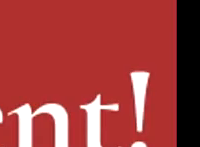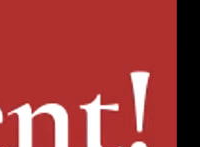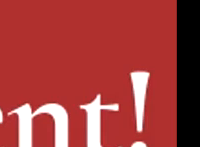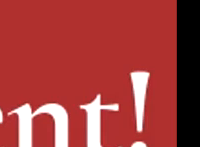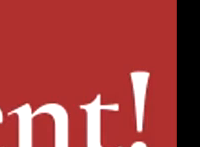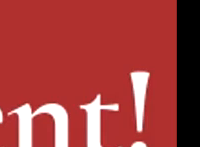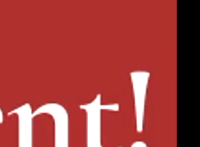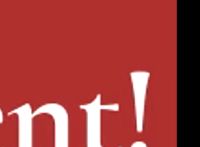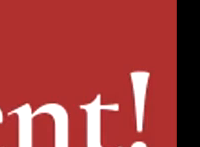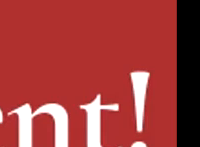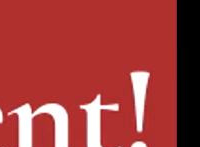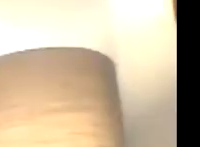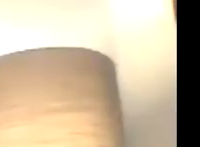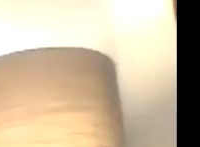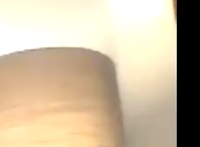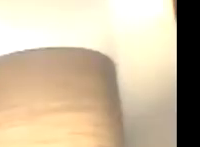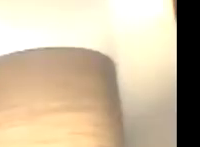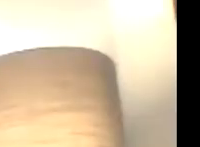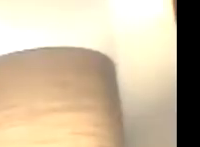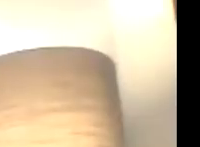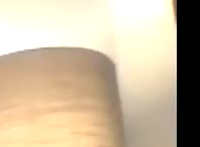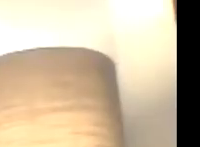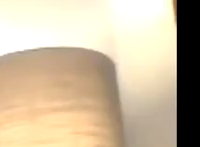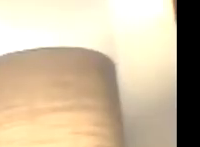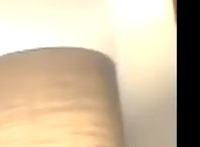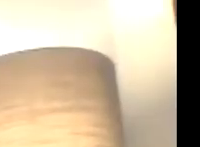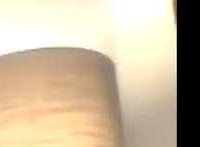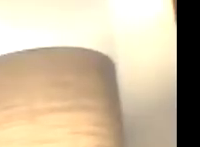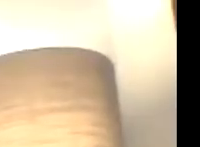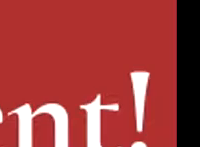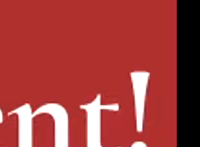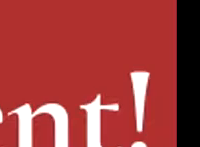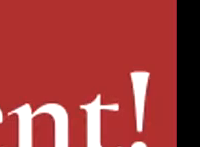Susi Nitzel: Once when Natalie Chavez: We're in our waiting room. Yeah. Once Susi Nitzel: Let them in Natalie Chavez: There.